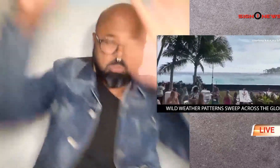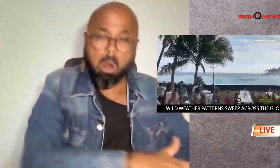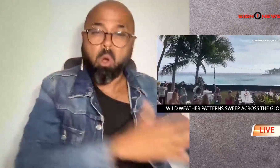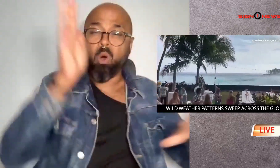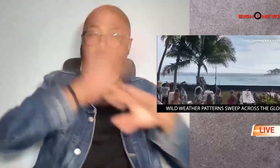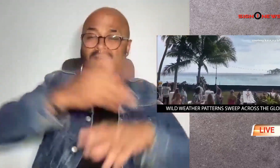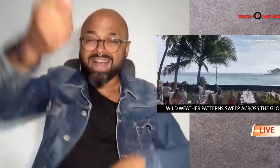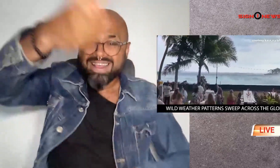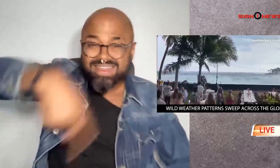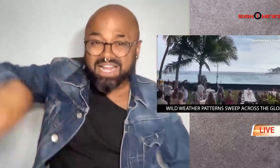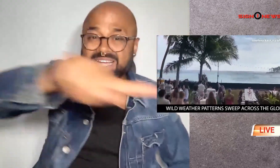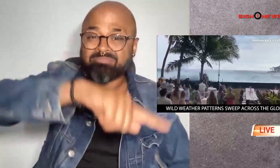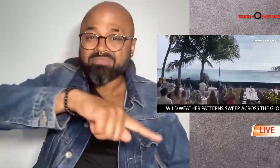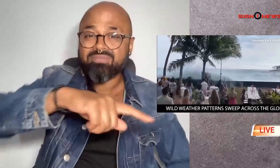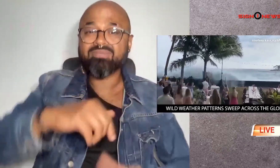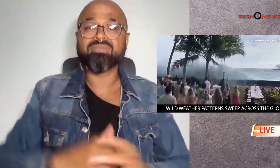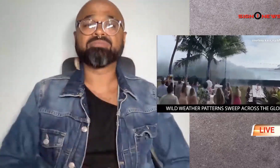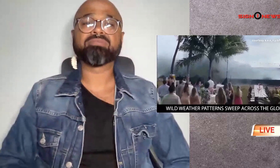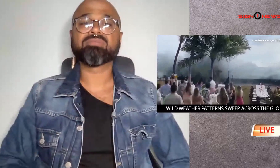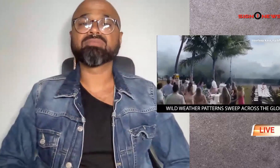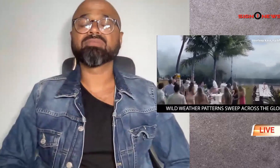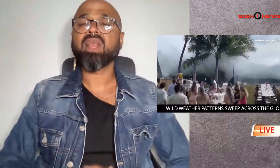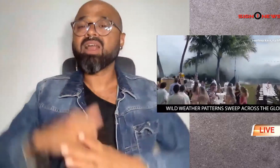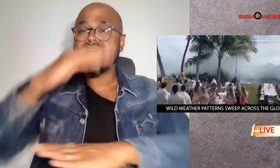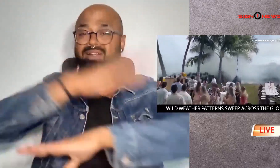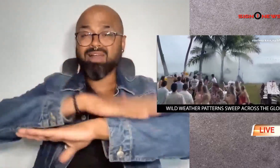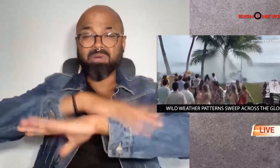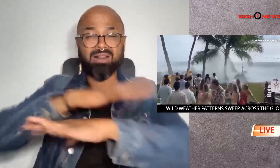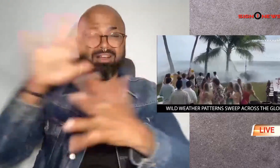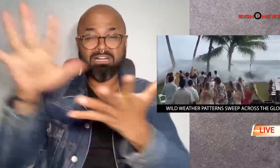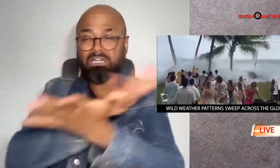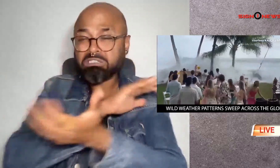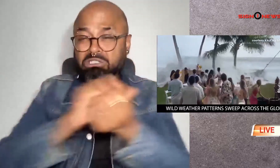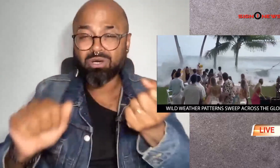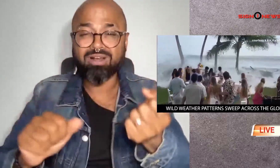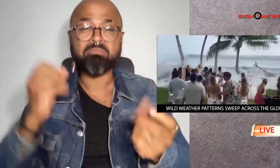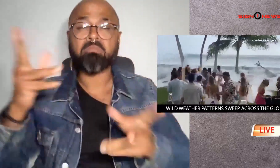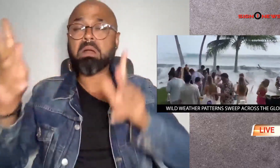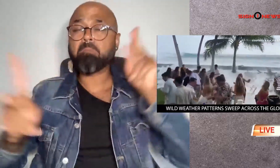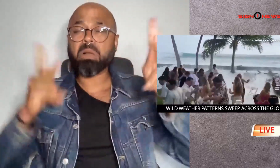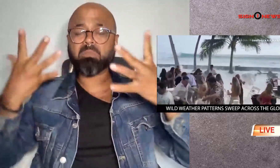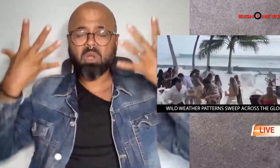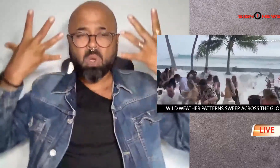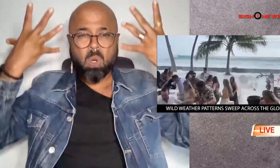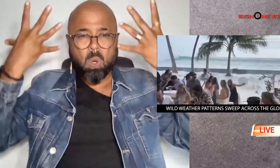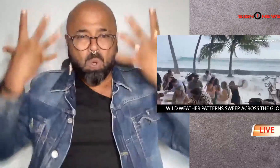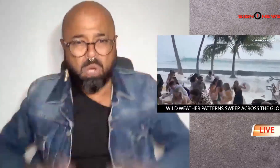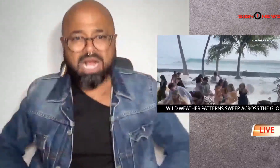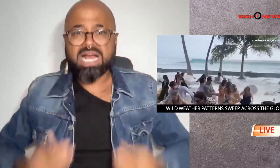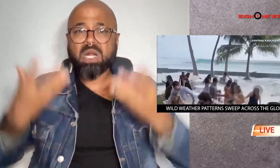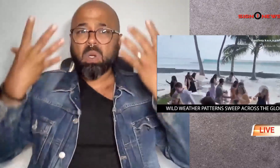from the ocean crashes down on them tables were destroyed and the guests were drenched